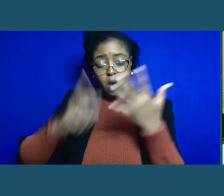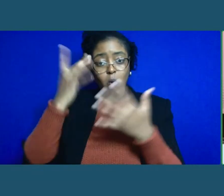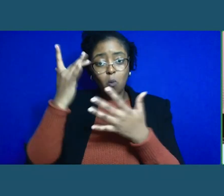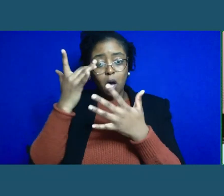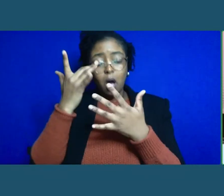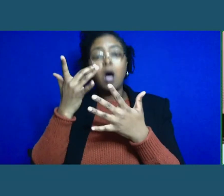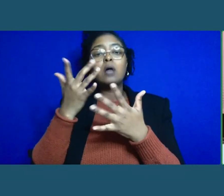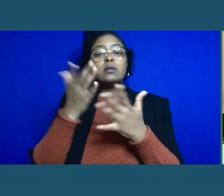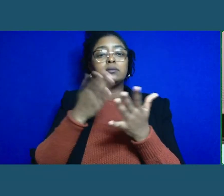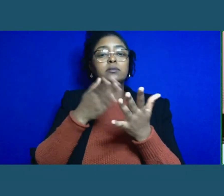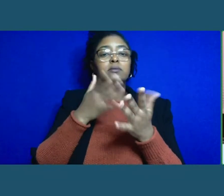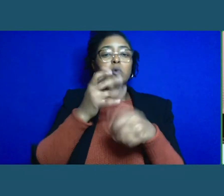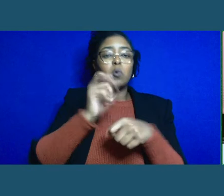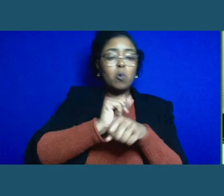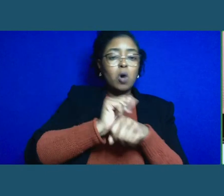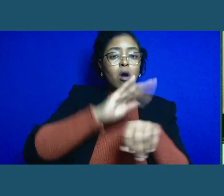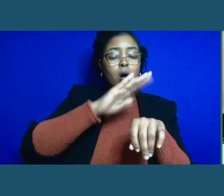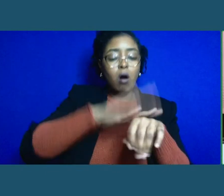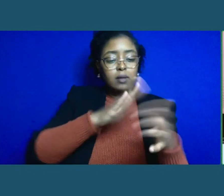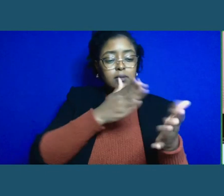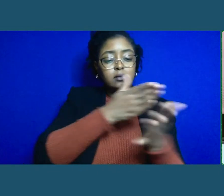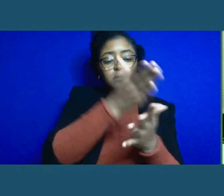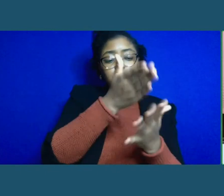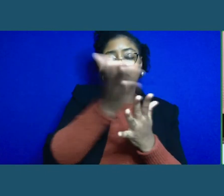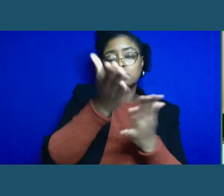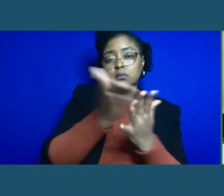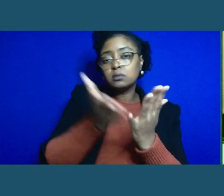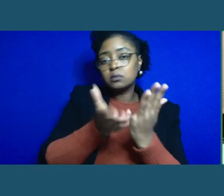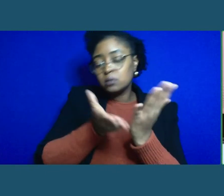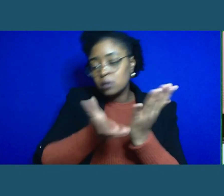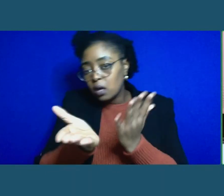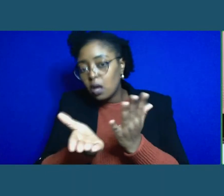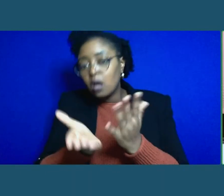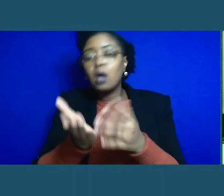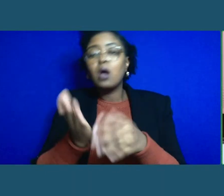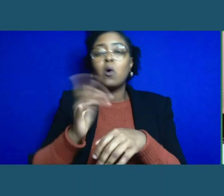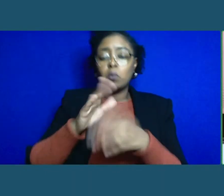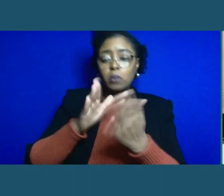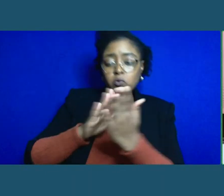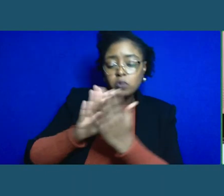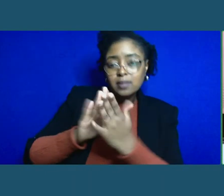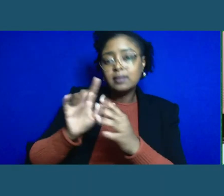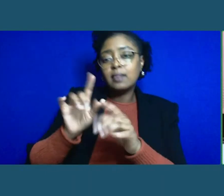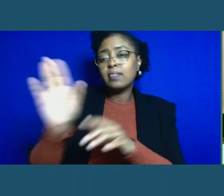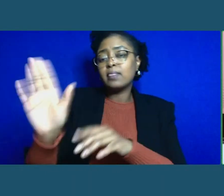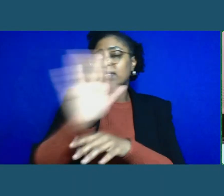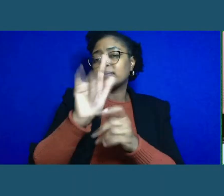that are in existence to address the sixth domains of the audit and address the specific